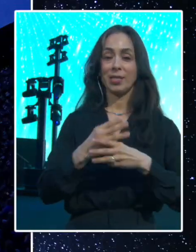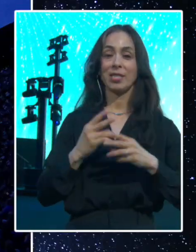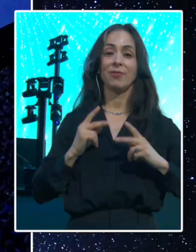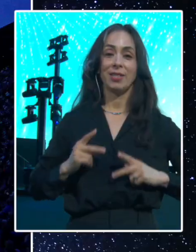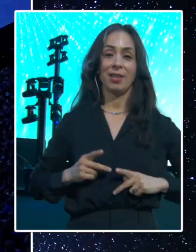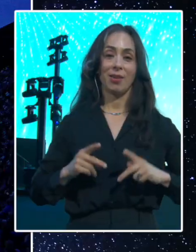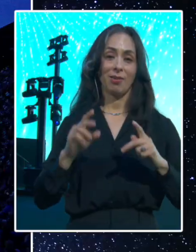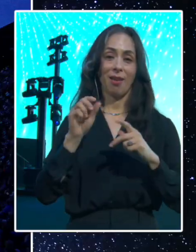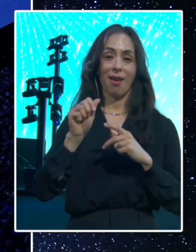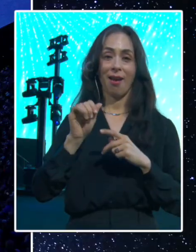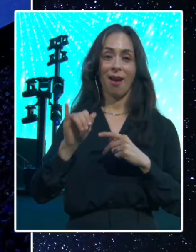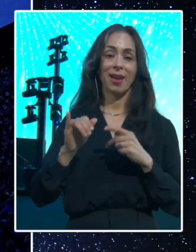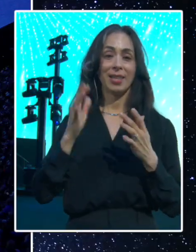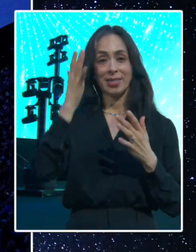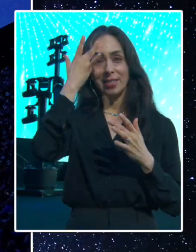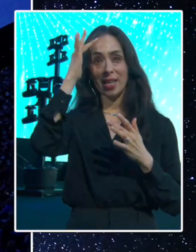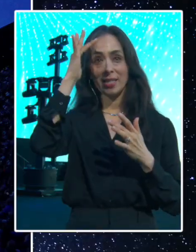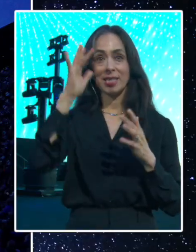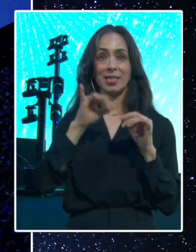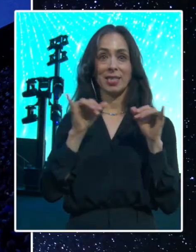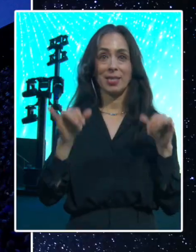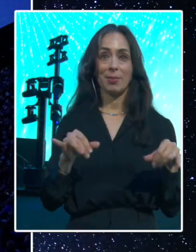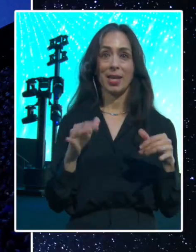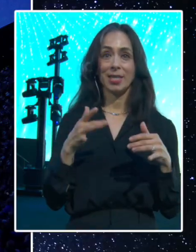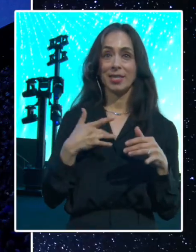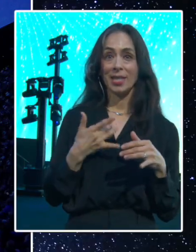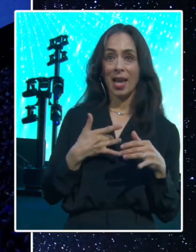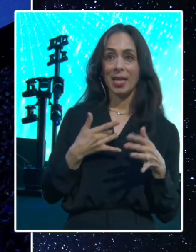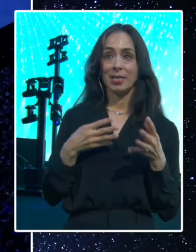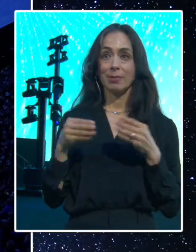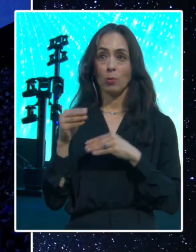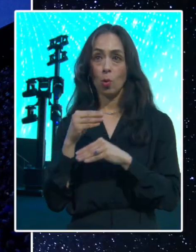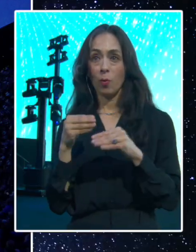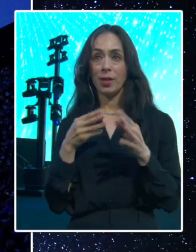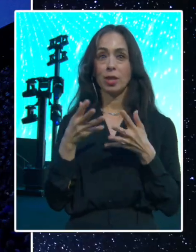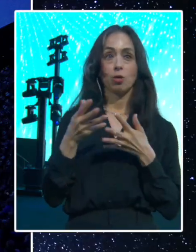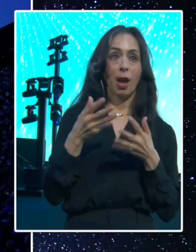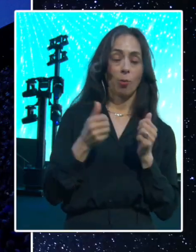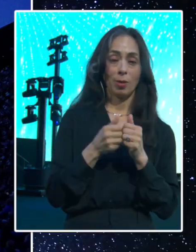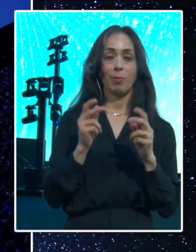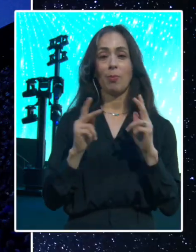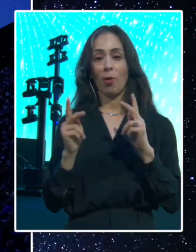This is Physical AI, intelligent systems that can sense, move, and interact with people